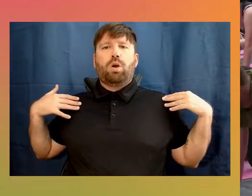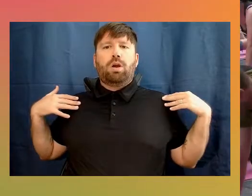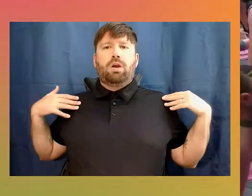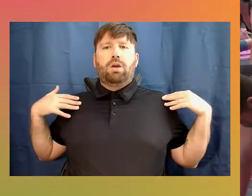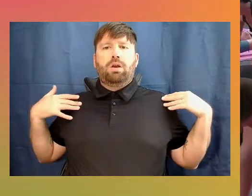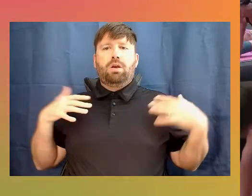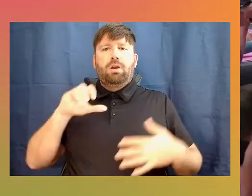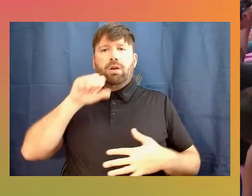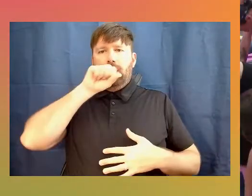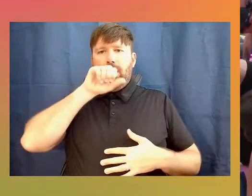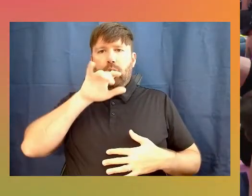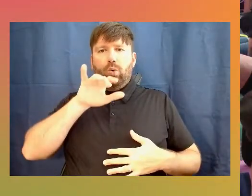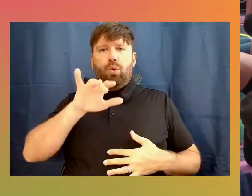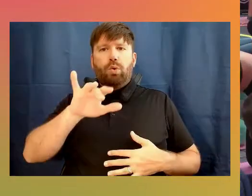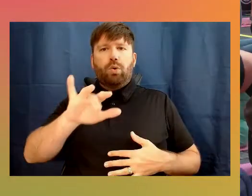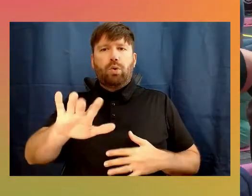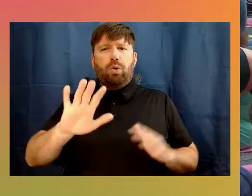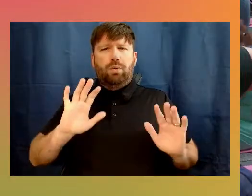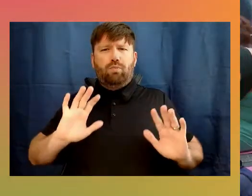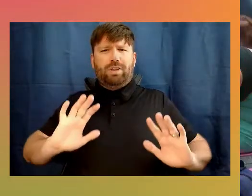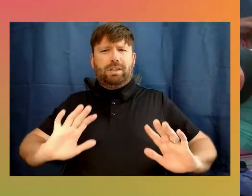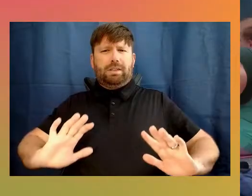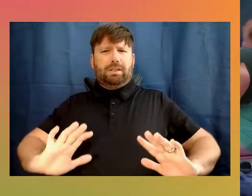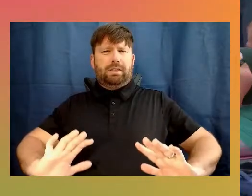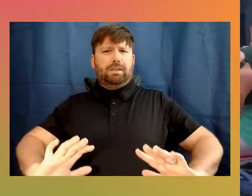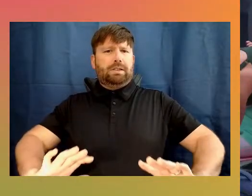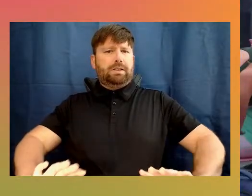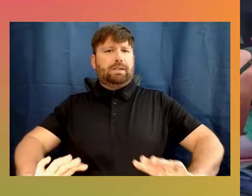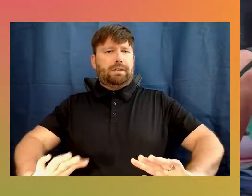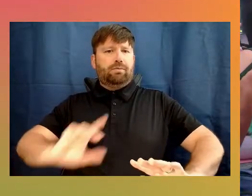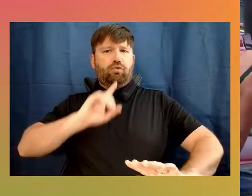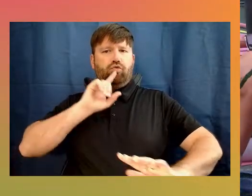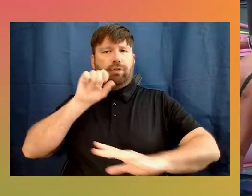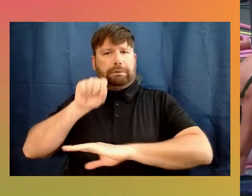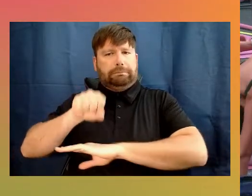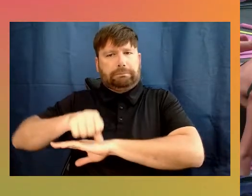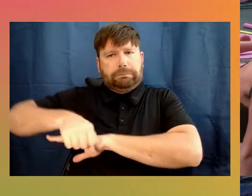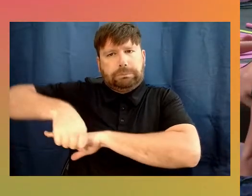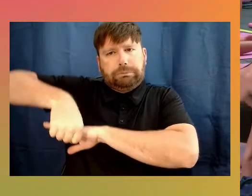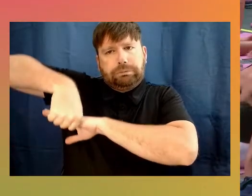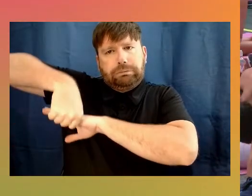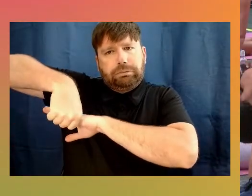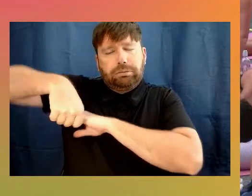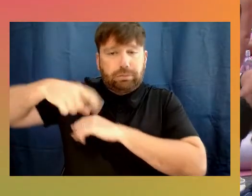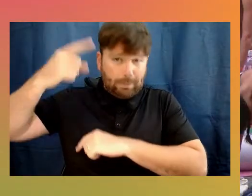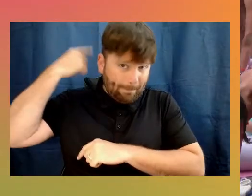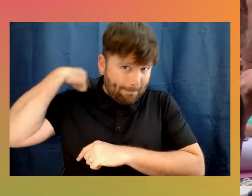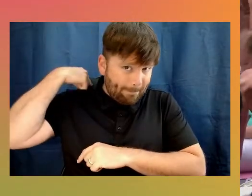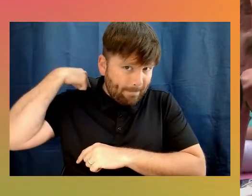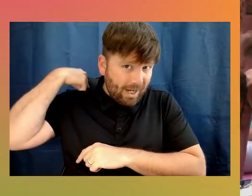COLLARBONES. AS YOU EXHALE, AROUND THROUGH THE SPINE, PRESS THE MAT AWAY